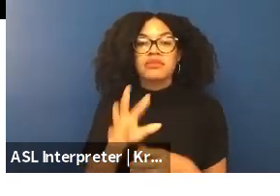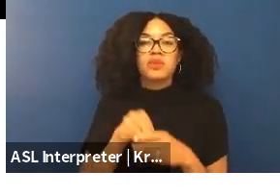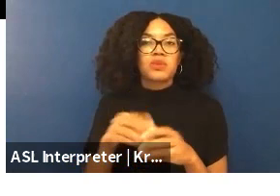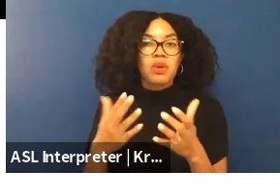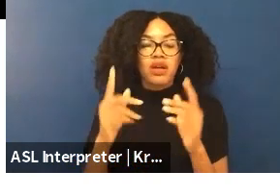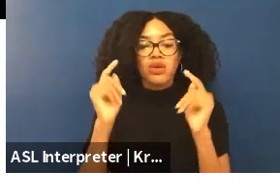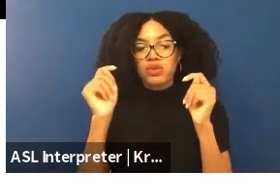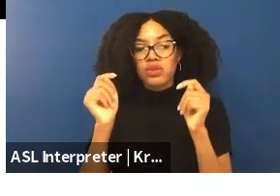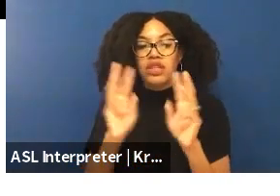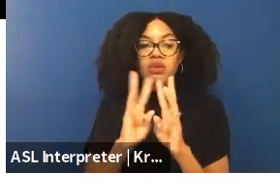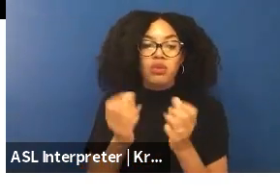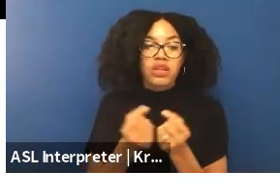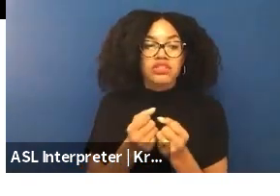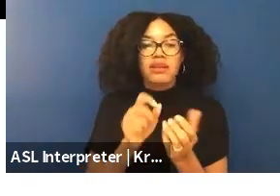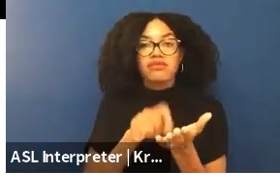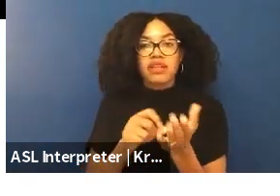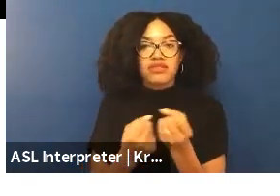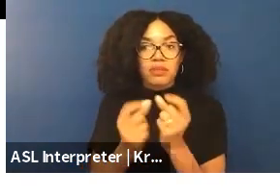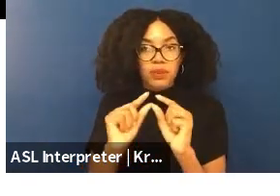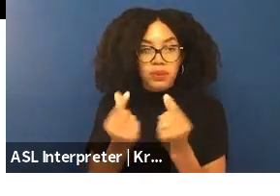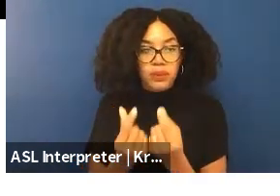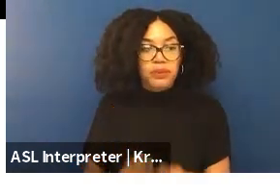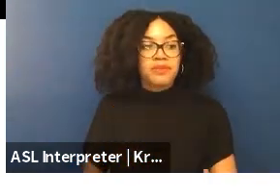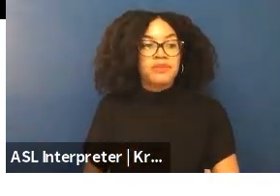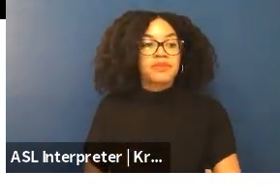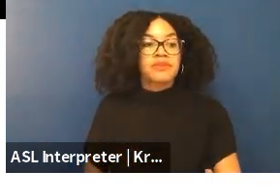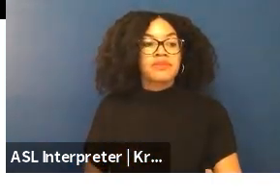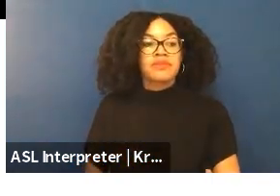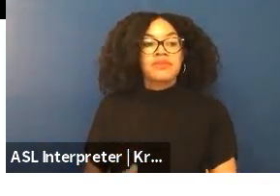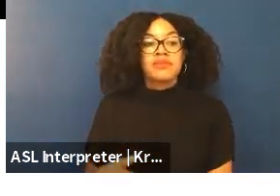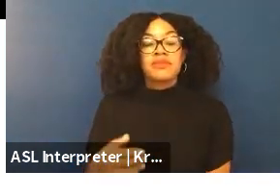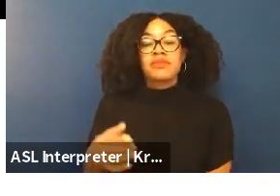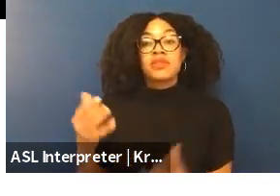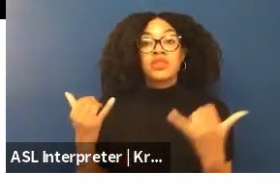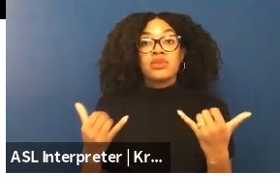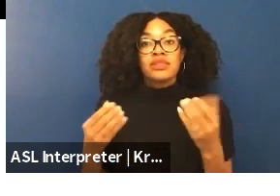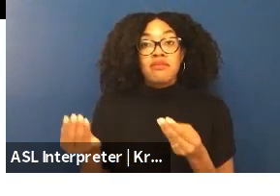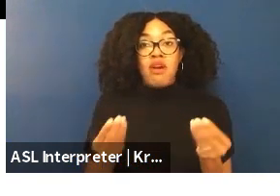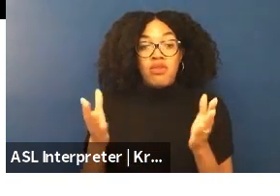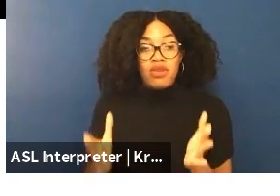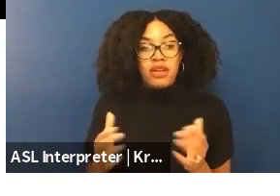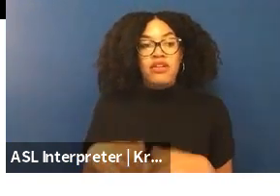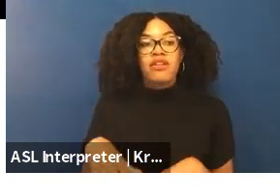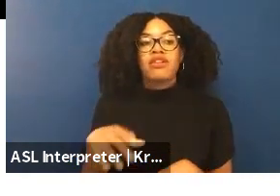My co-moderator, Dr. Heidi Marshall, has served in multiple academic support positions at both online